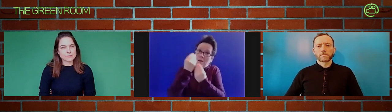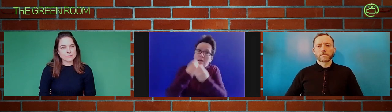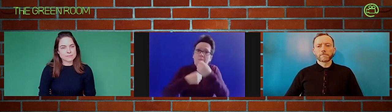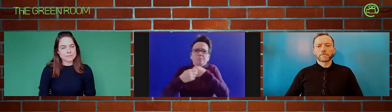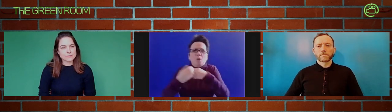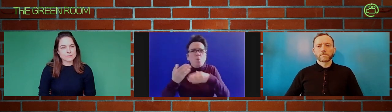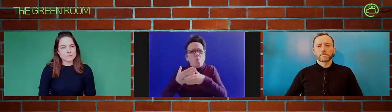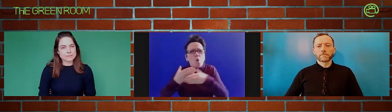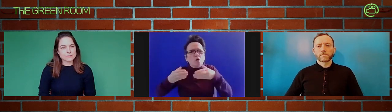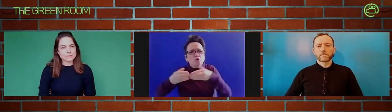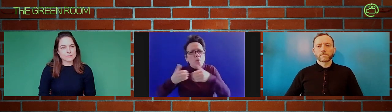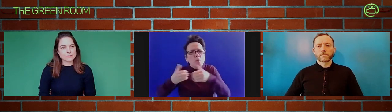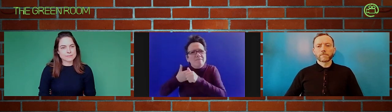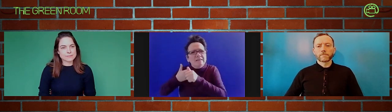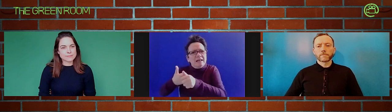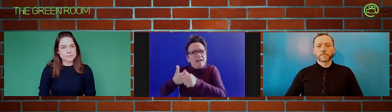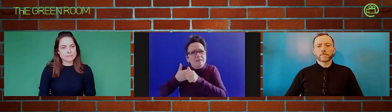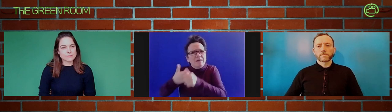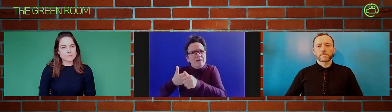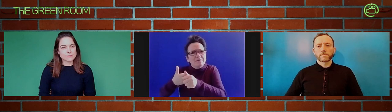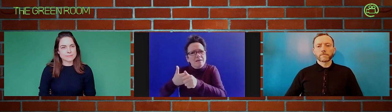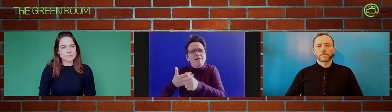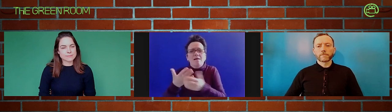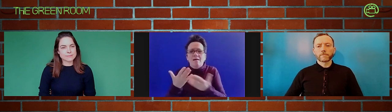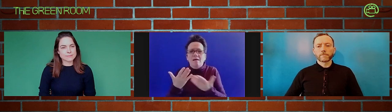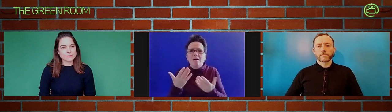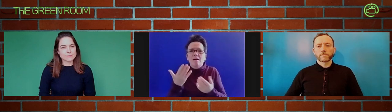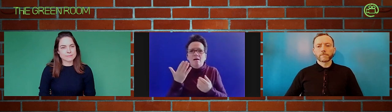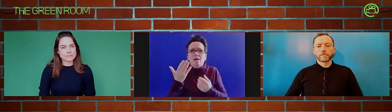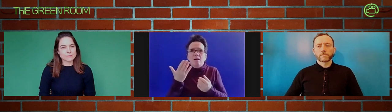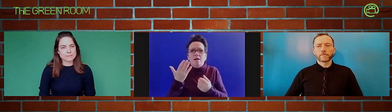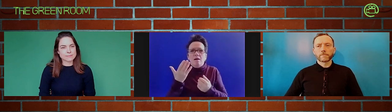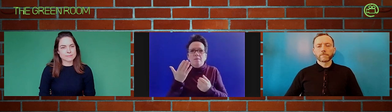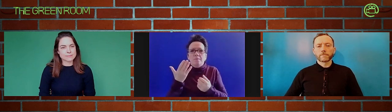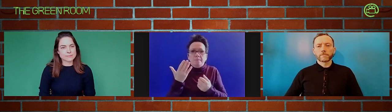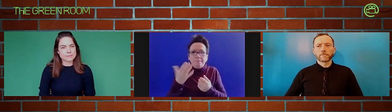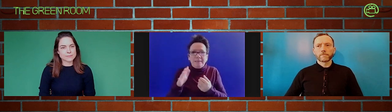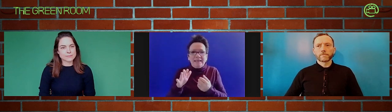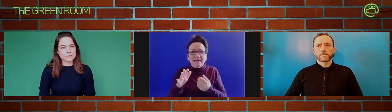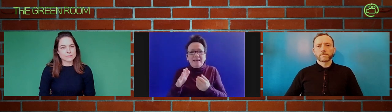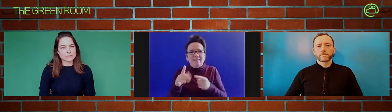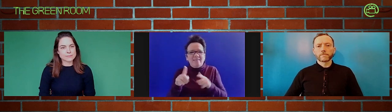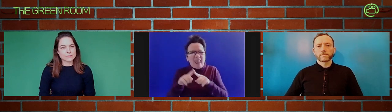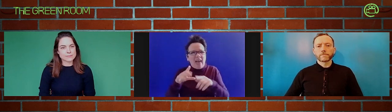originally, so I did a little internship for that and